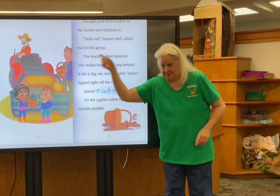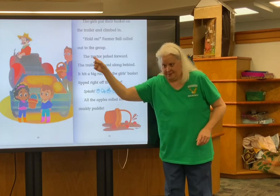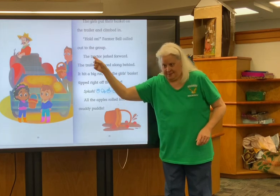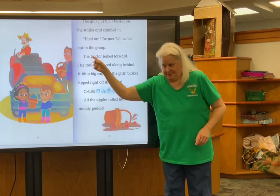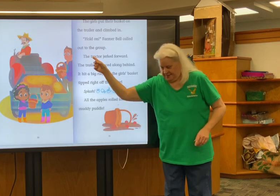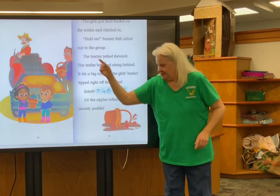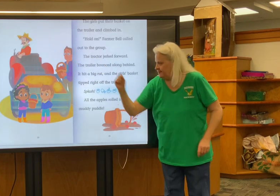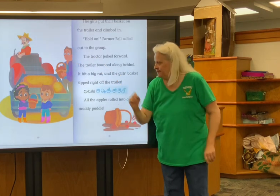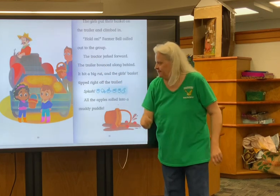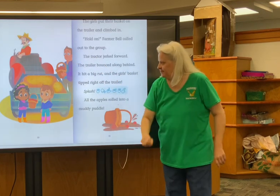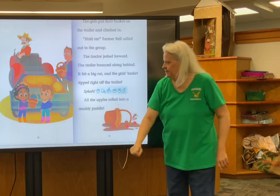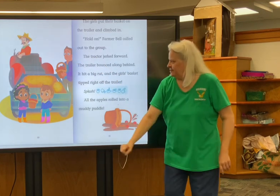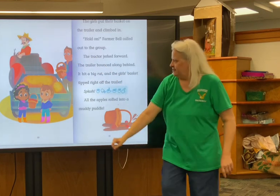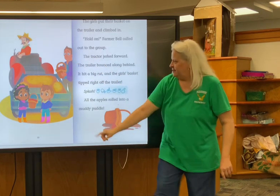Emma's dad is in the picture.